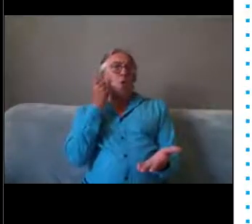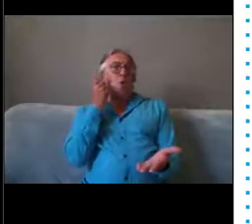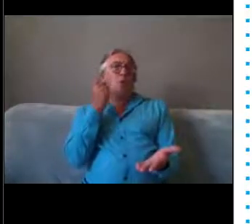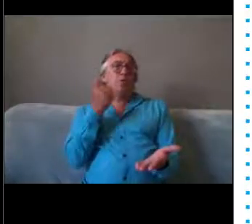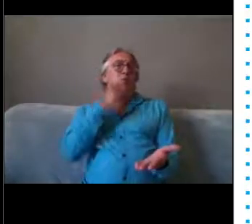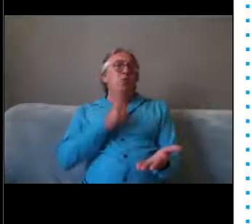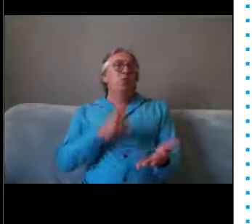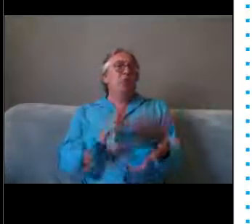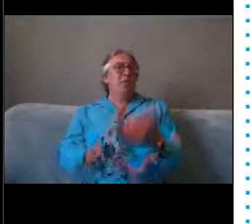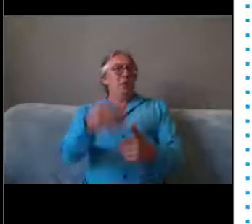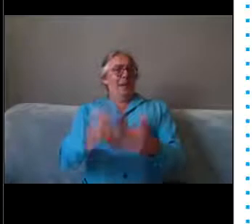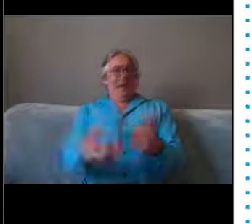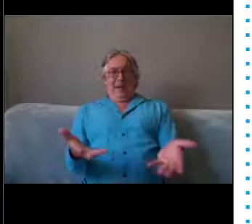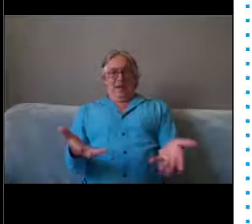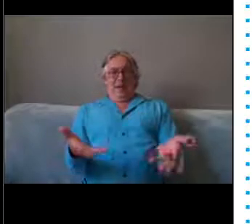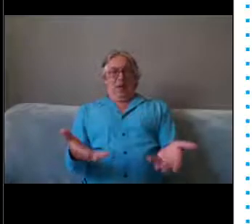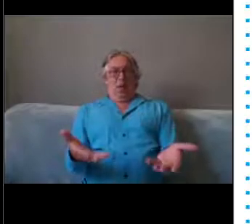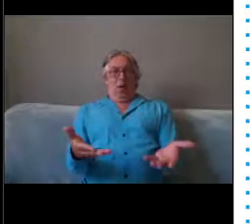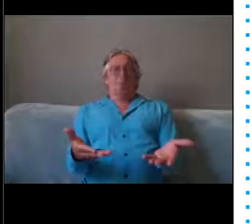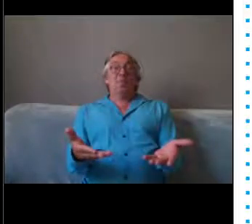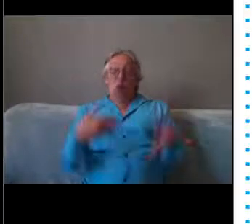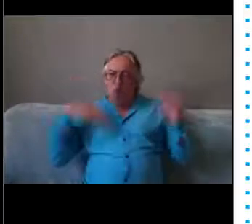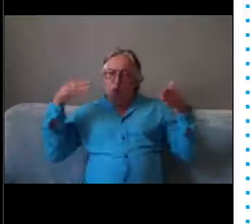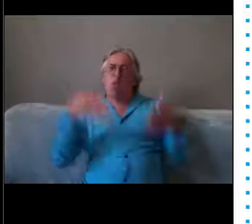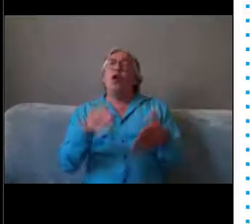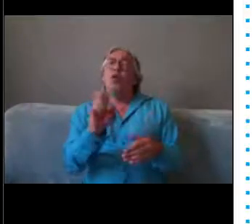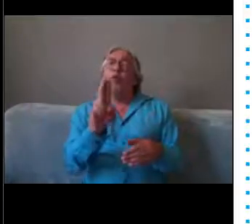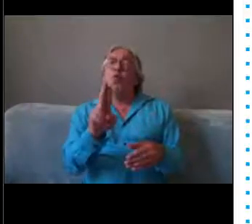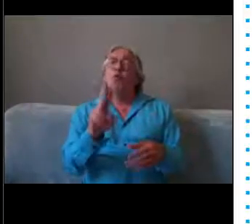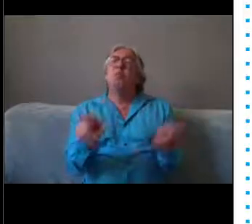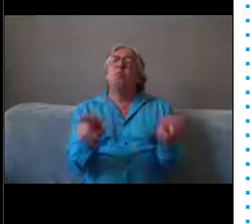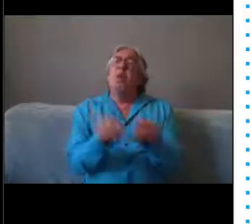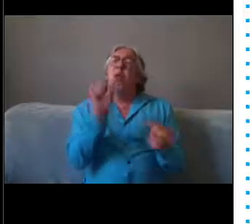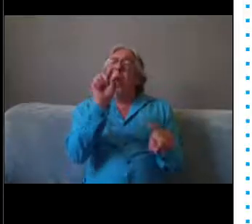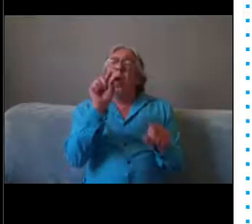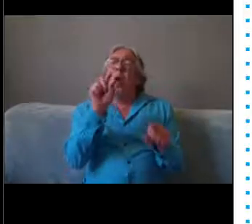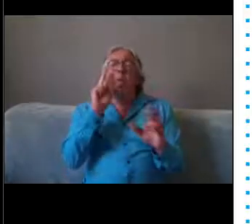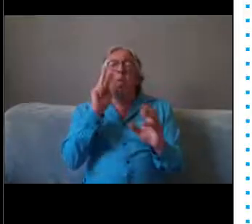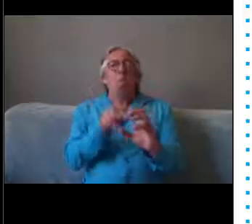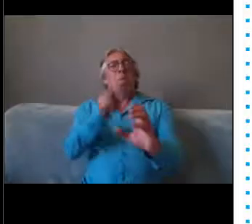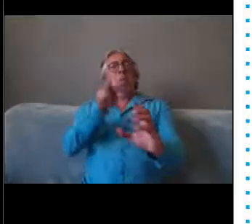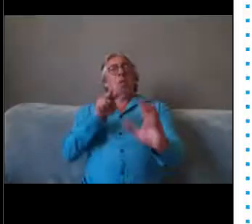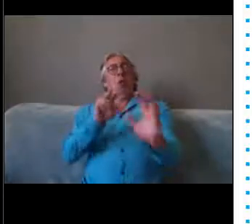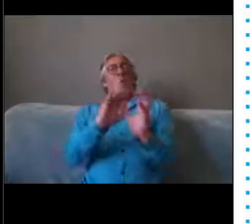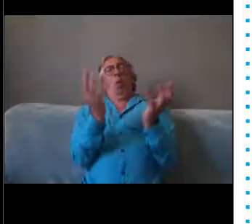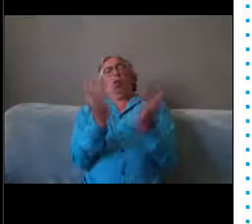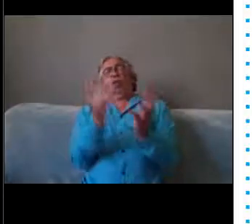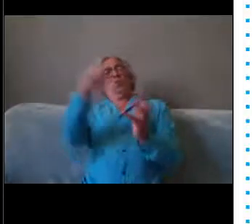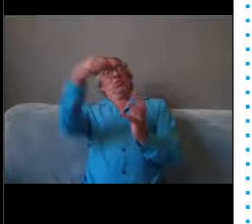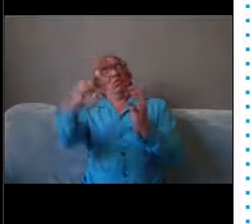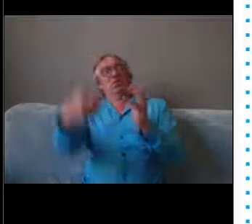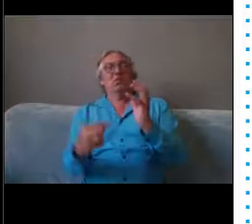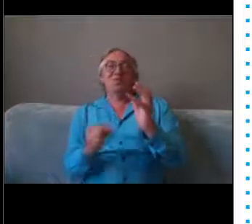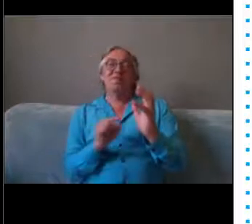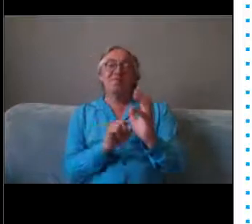And today we'll discuss here with our speakers about Erasmus+.